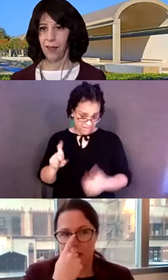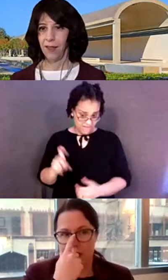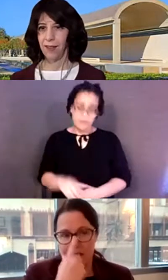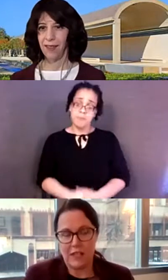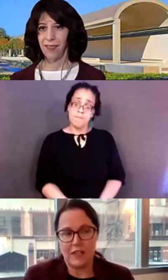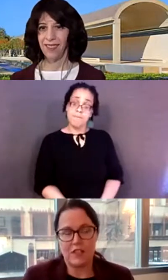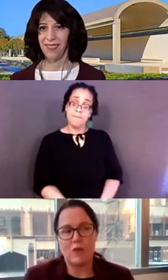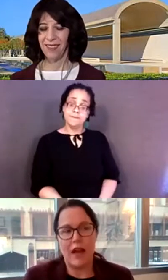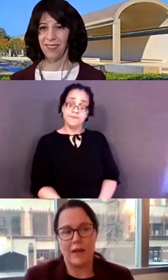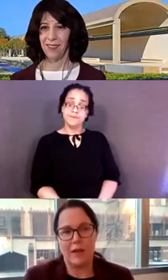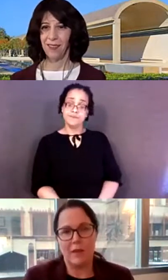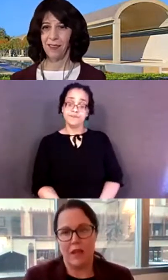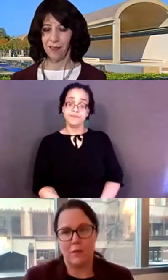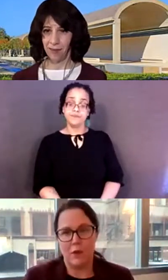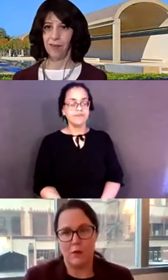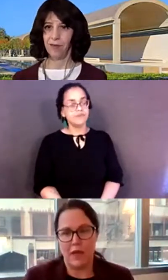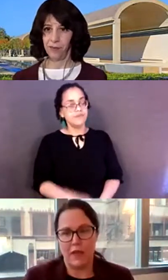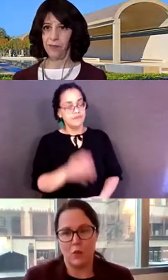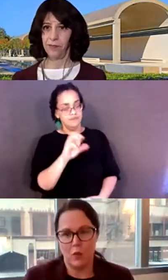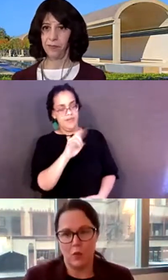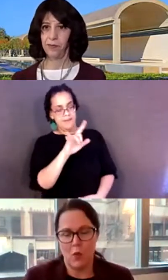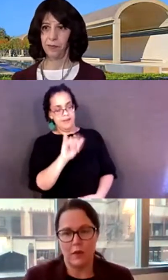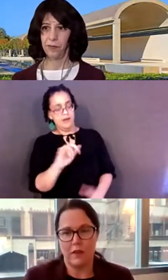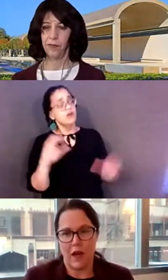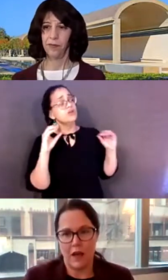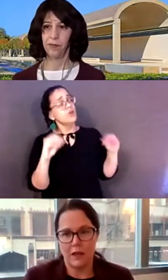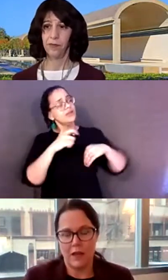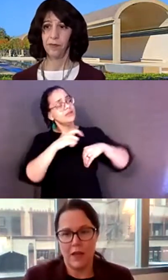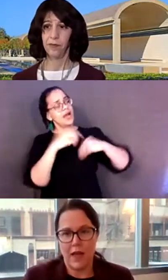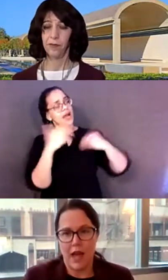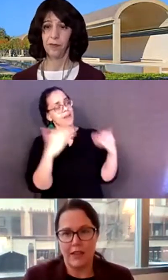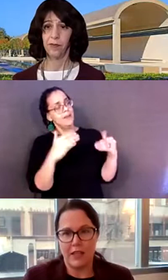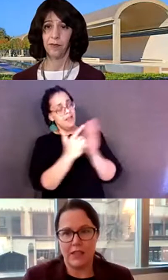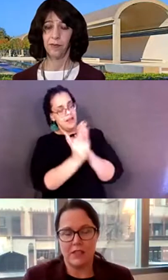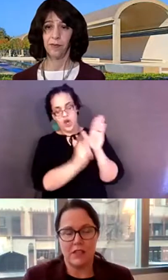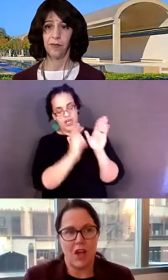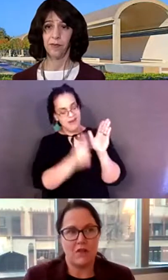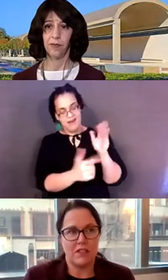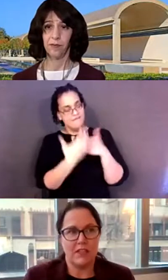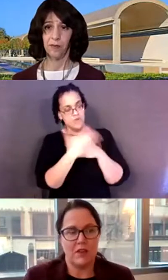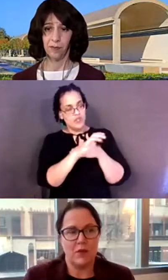This, there's no time limit imposed by the rule or the law.